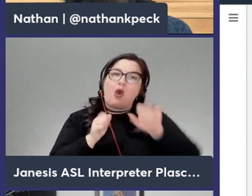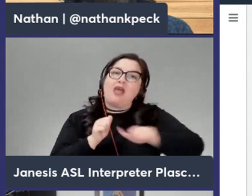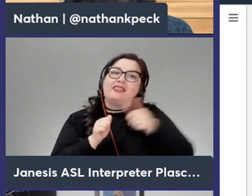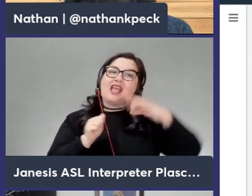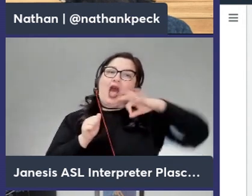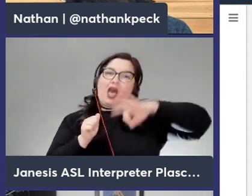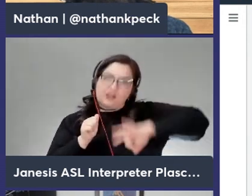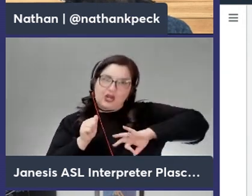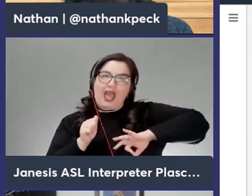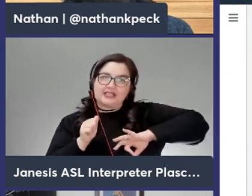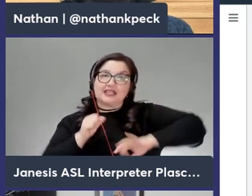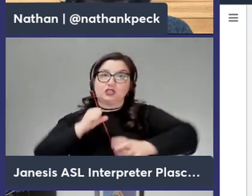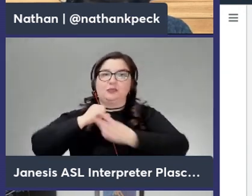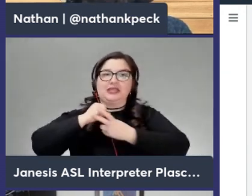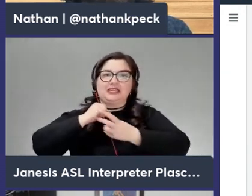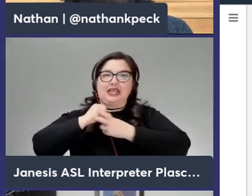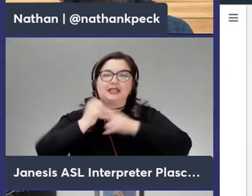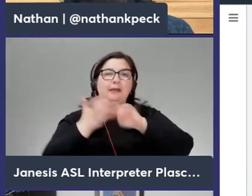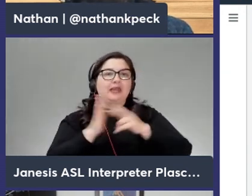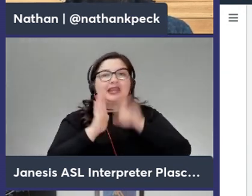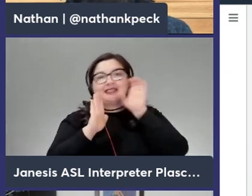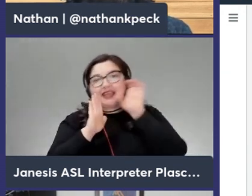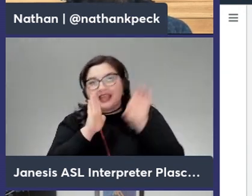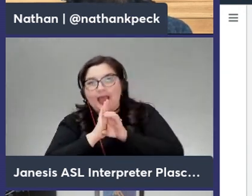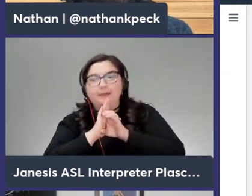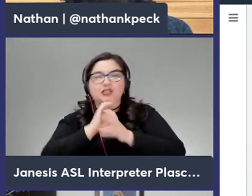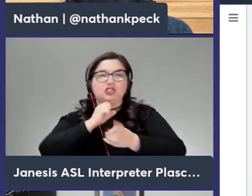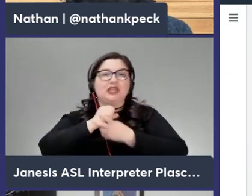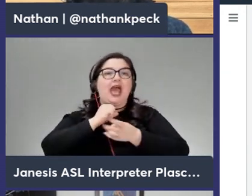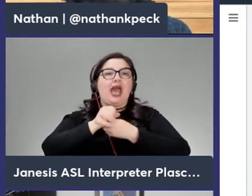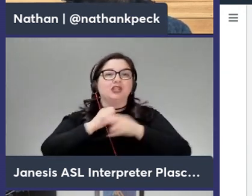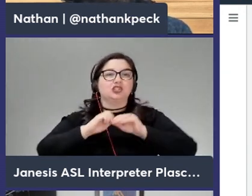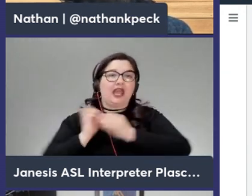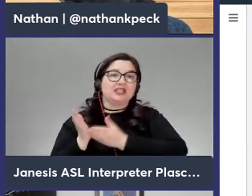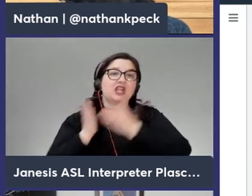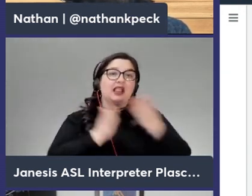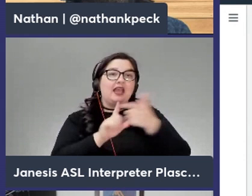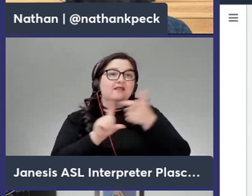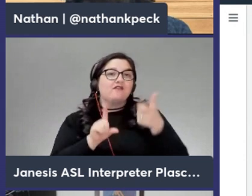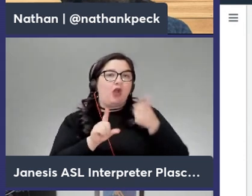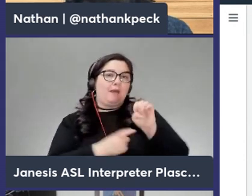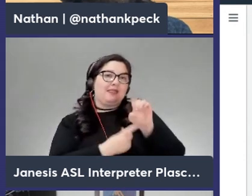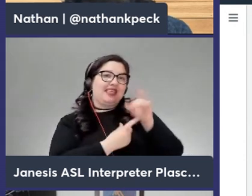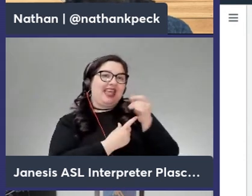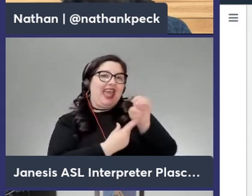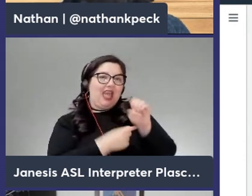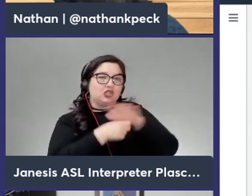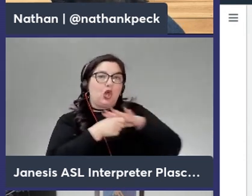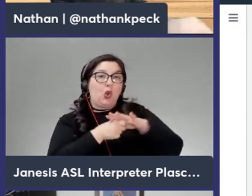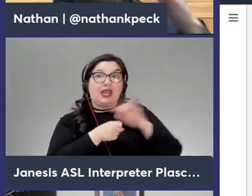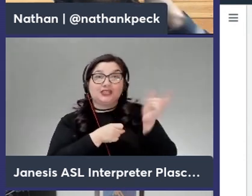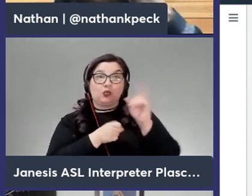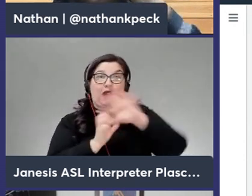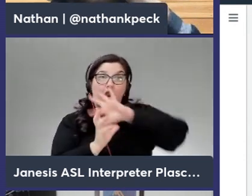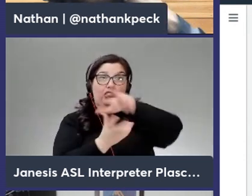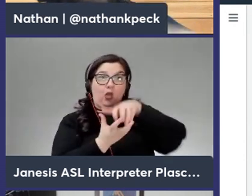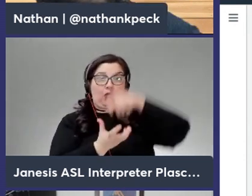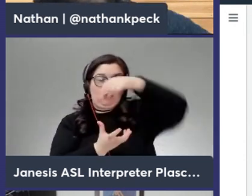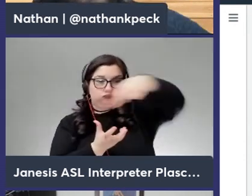to be cached. So we want the images to be cached and delivered from the Edge locations that are located around the world. So we're gonna set up a cache behavior